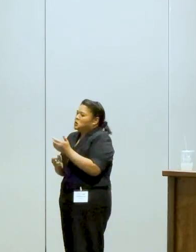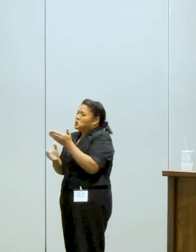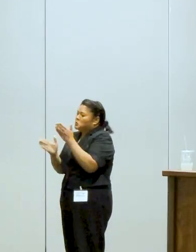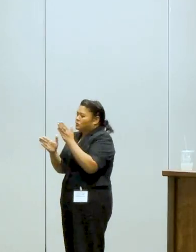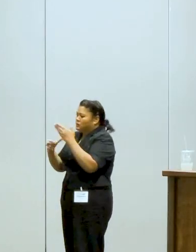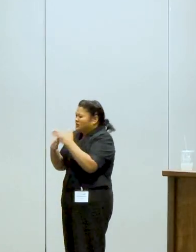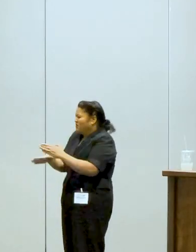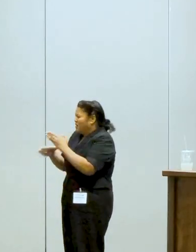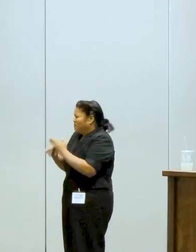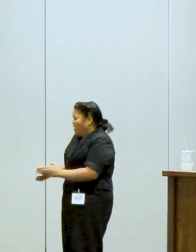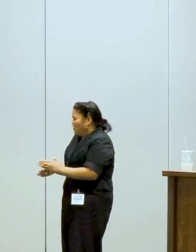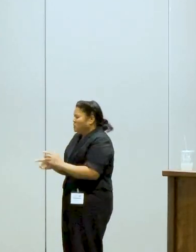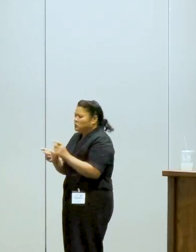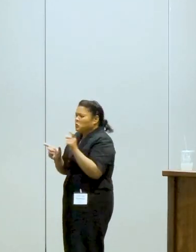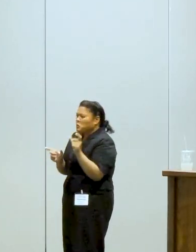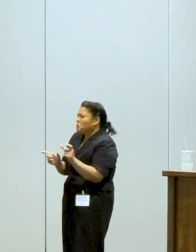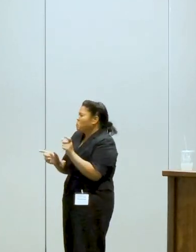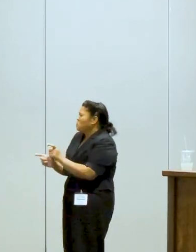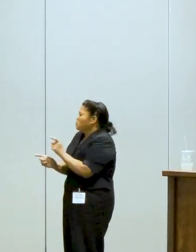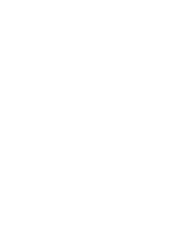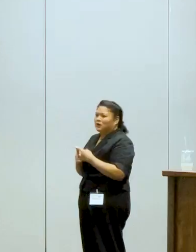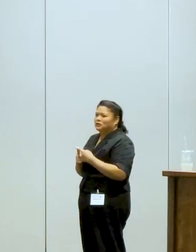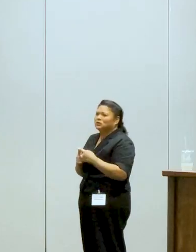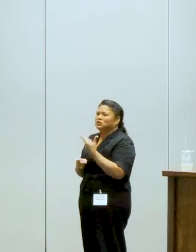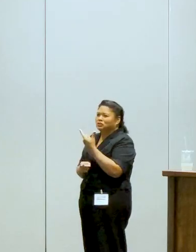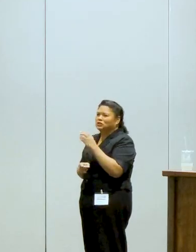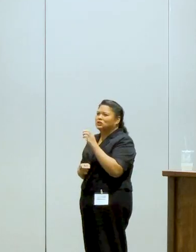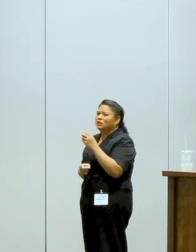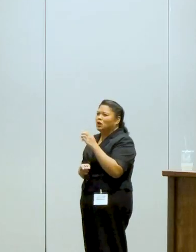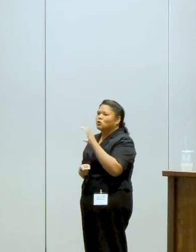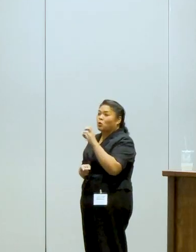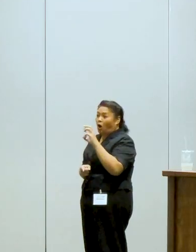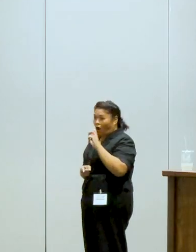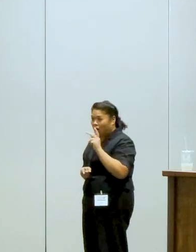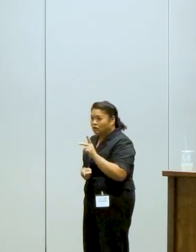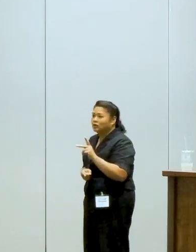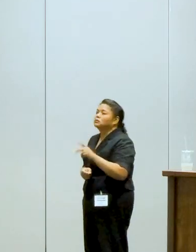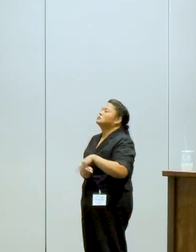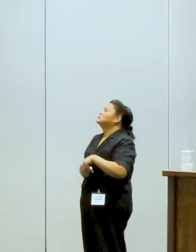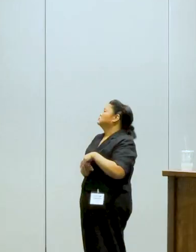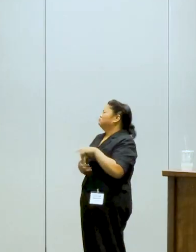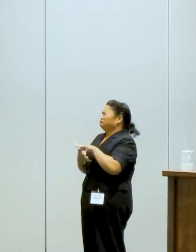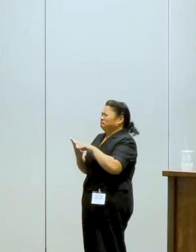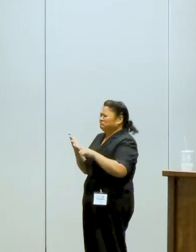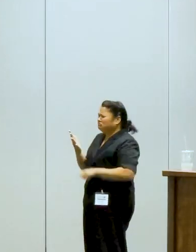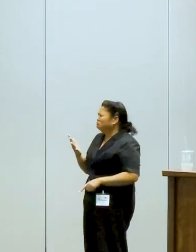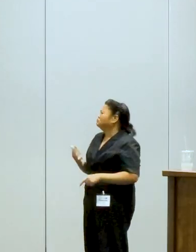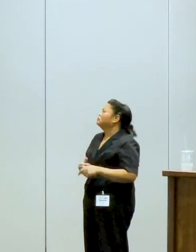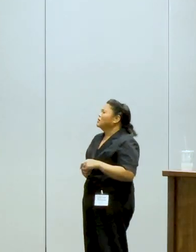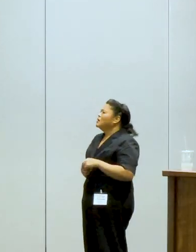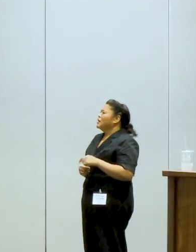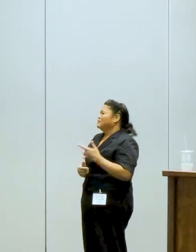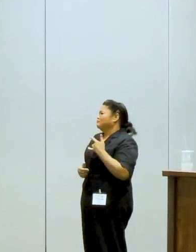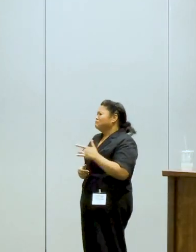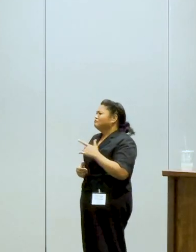digestible pieces immediately, but that immediacy of needing help, I mean, normally, you have to go to class or go to office